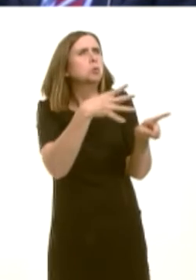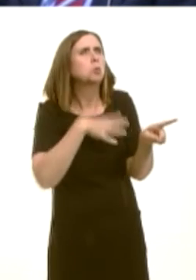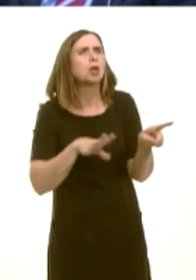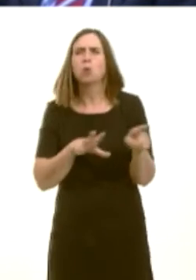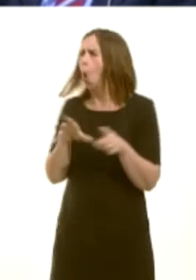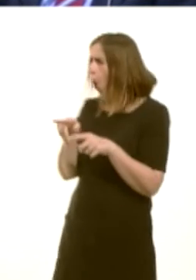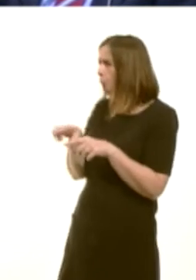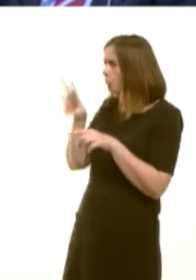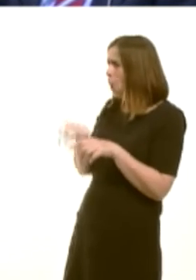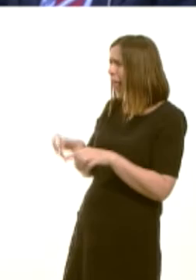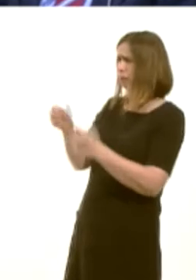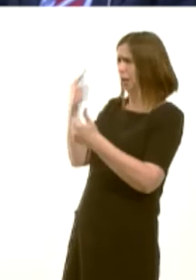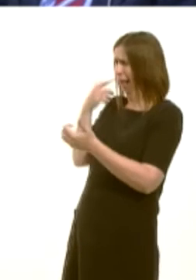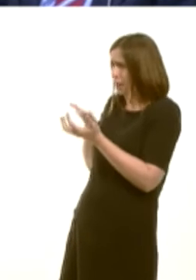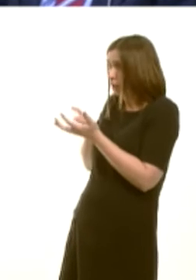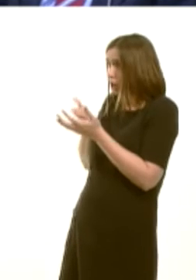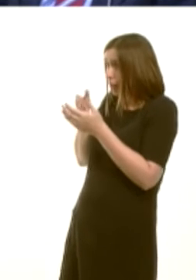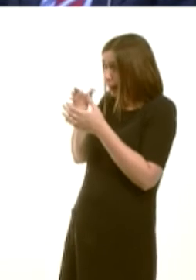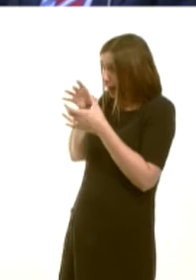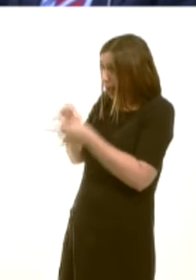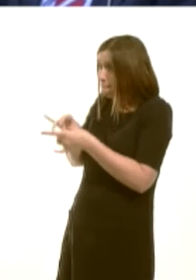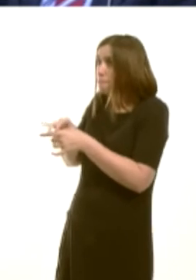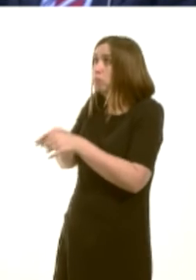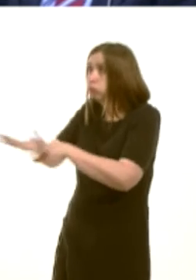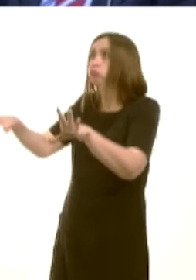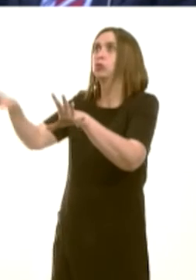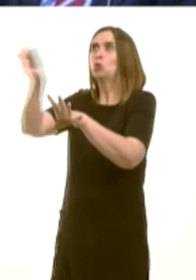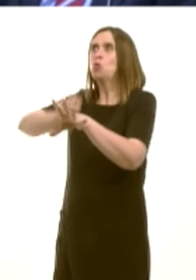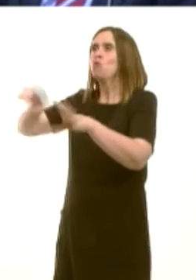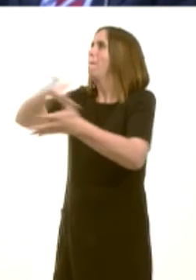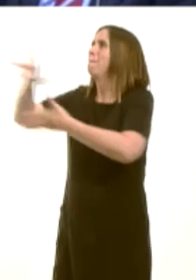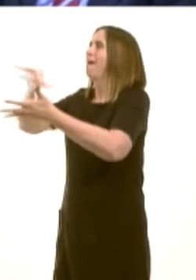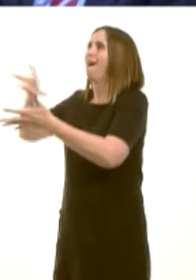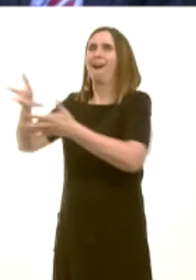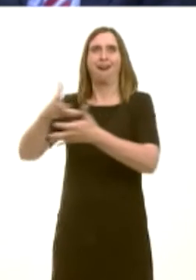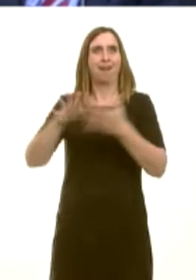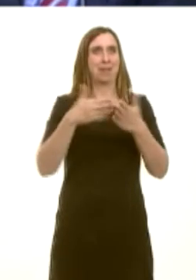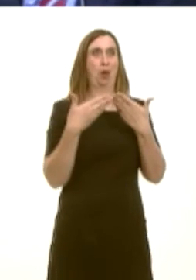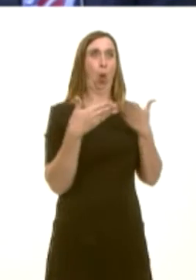market. Thatís the big market. If we lose access to that market, we automatically become